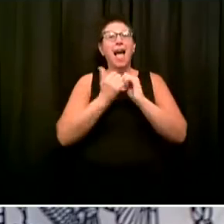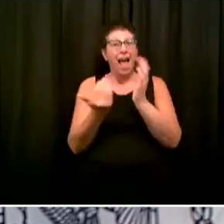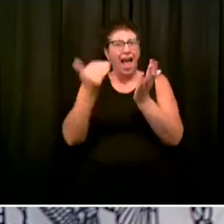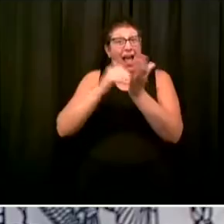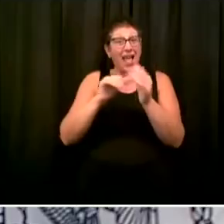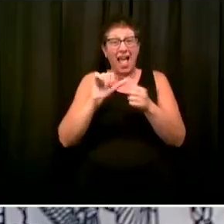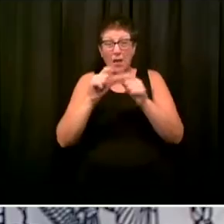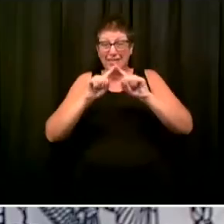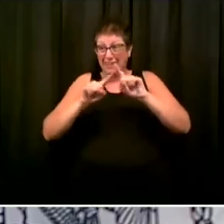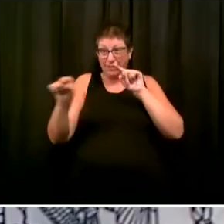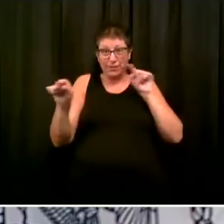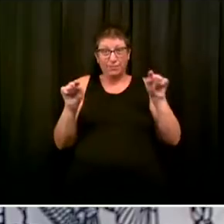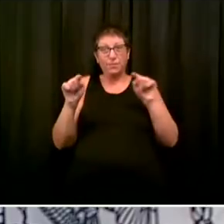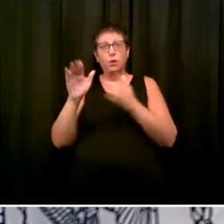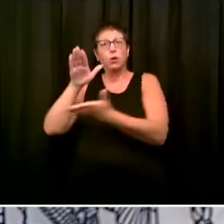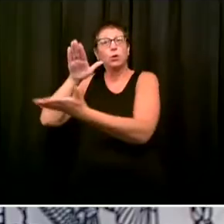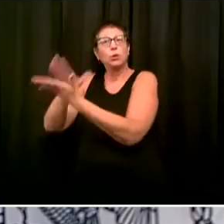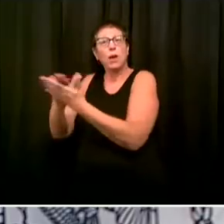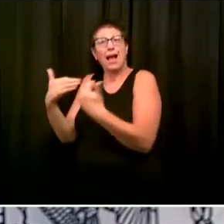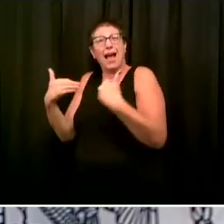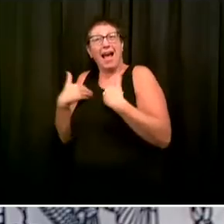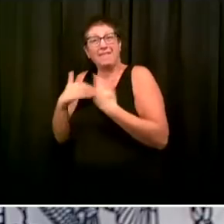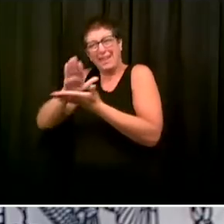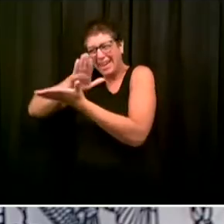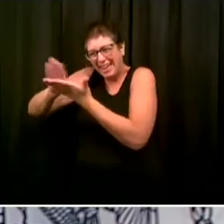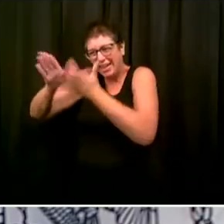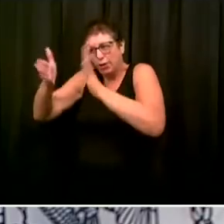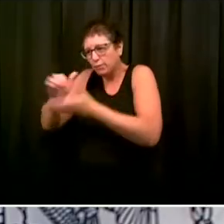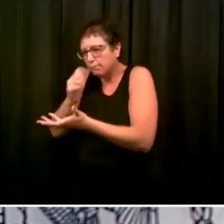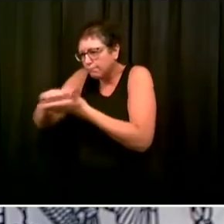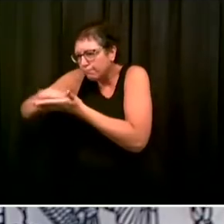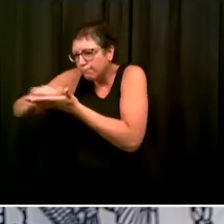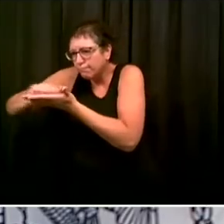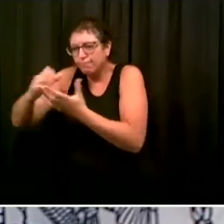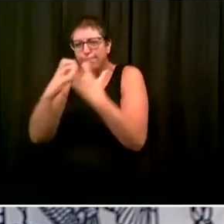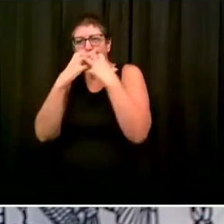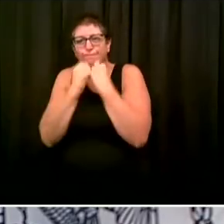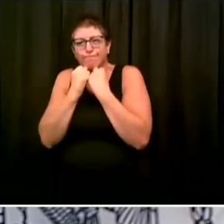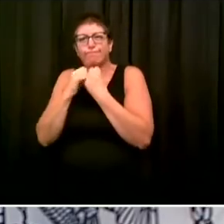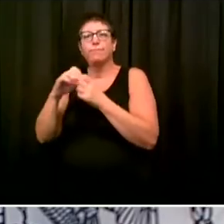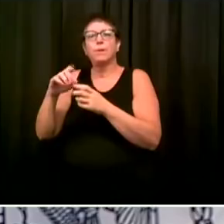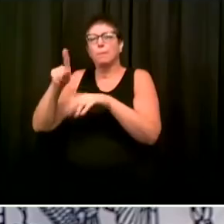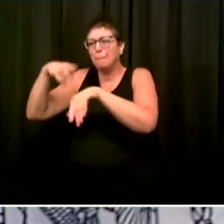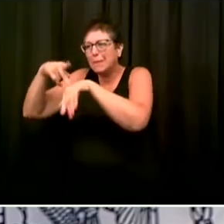THE QUESTION OF WHAT IS DIFFERENT BETWEEN A PUBLIC